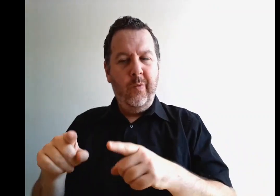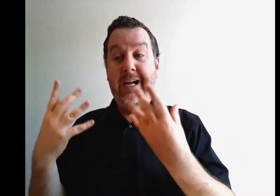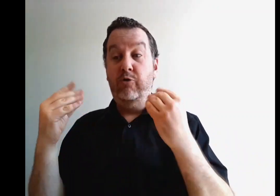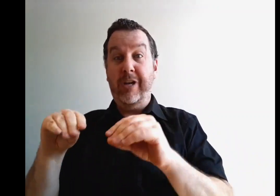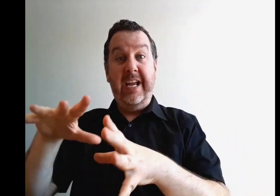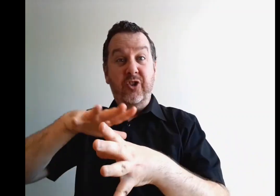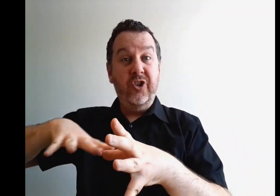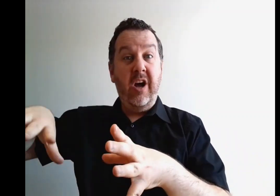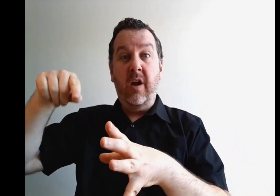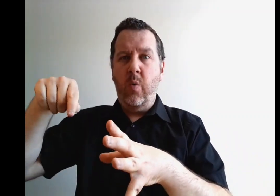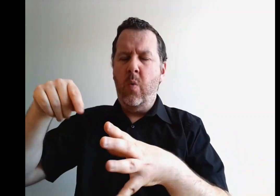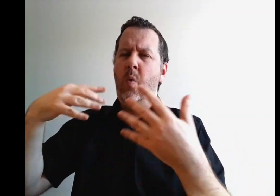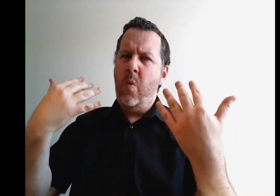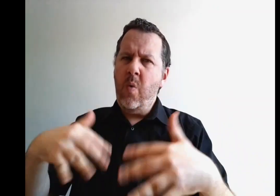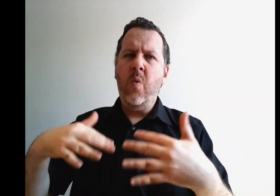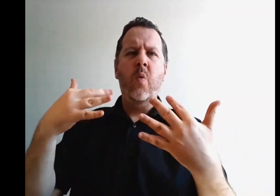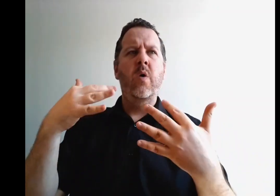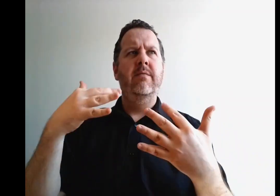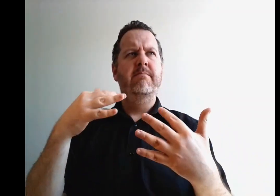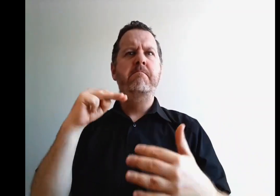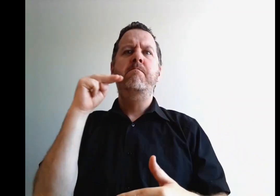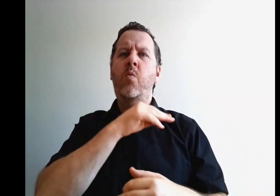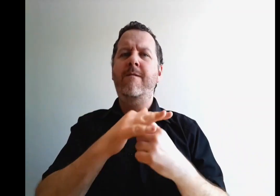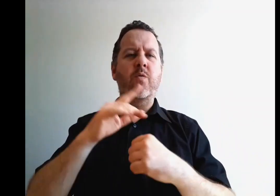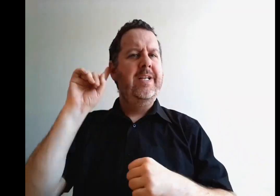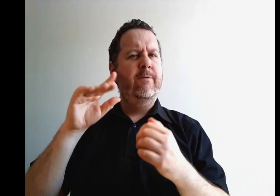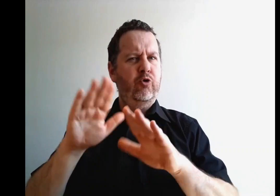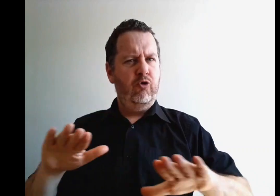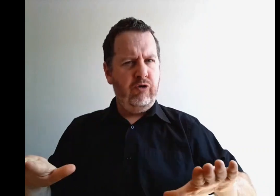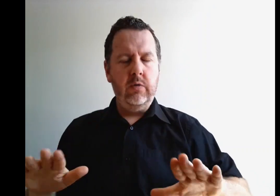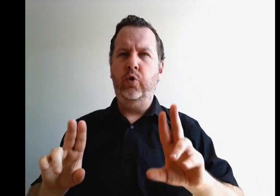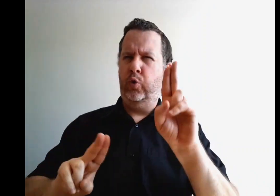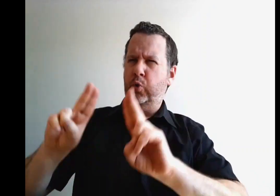within education, which is such a crucial time for deaf children, to allow them to use sign language -